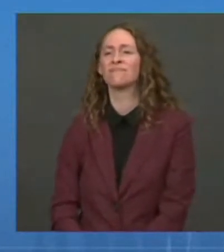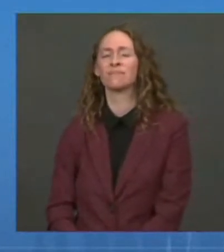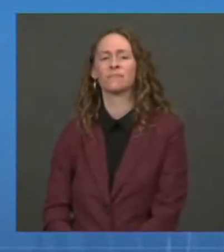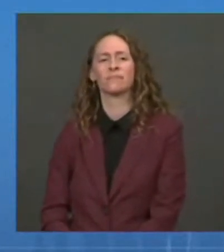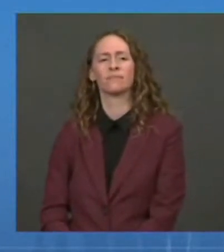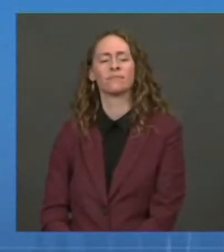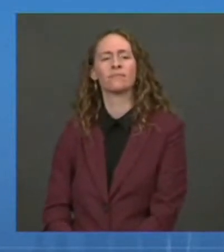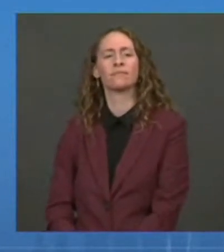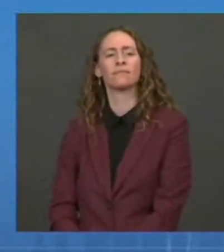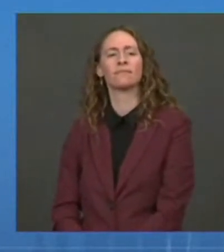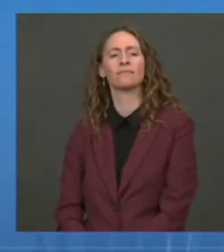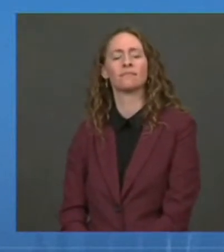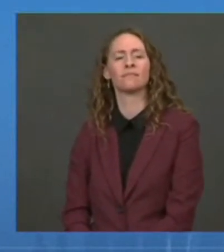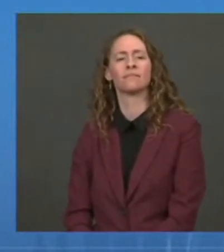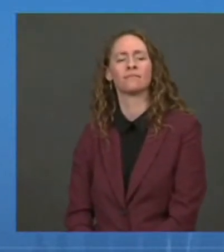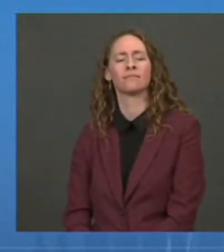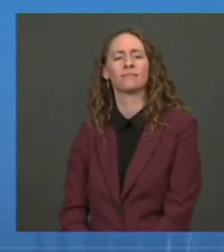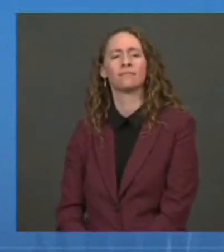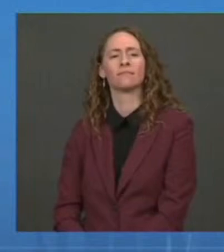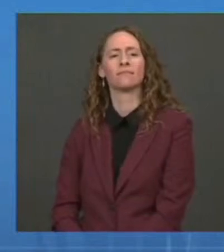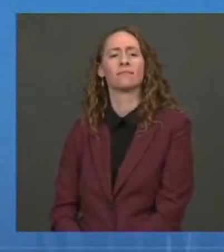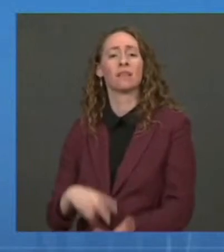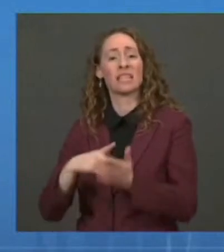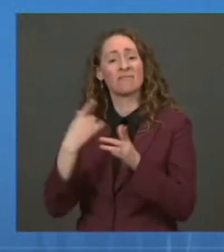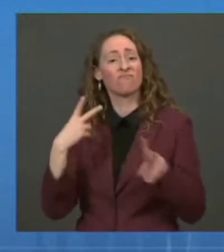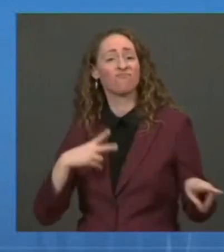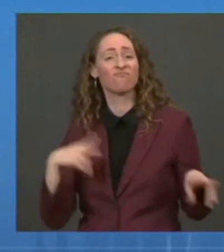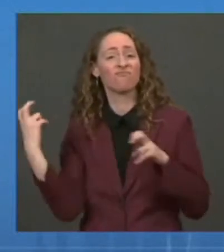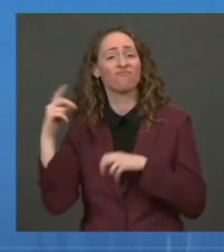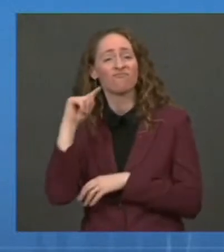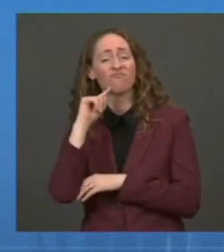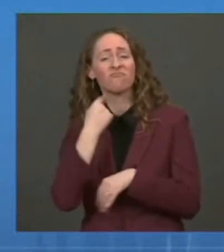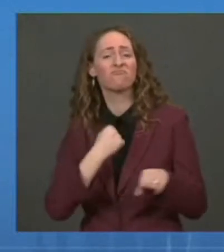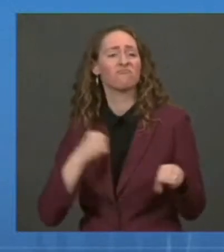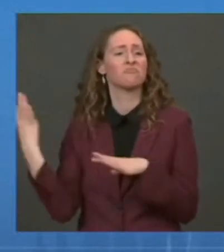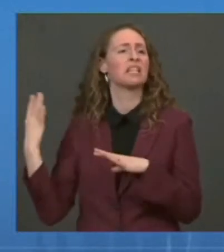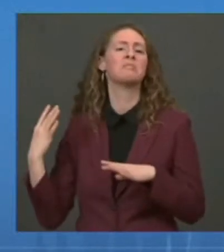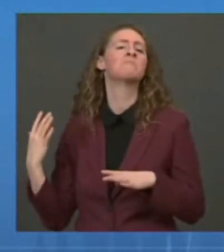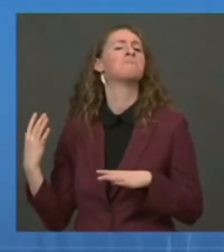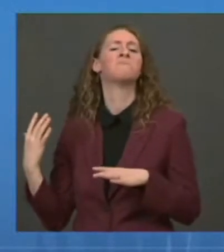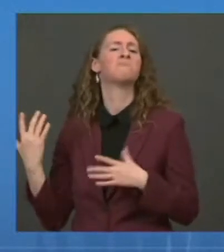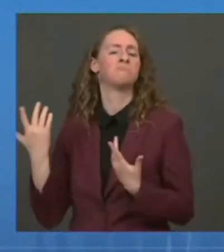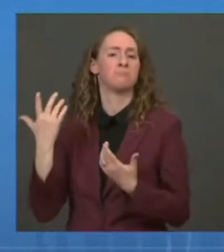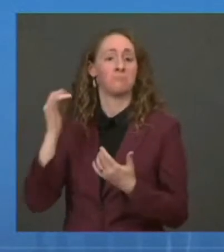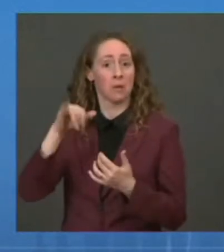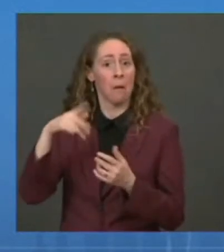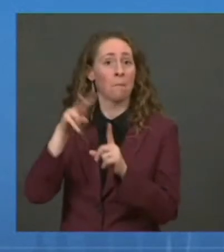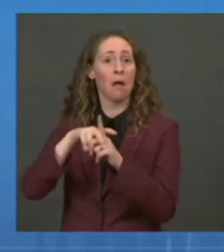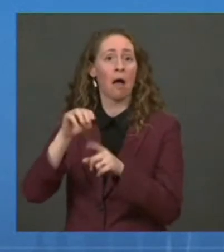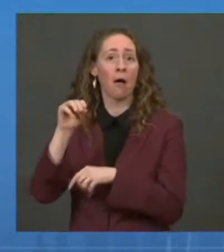SOME DEGREE OF CROSS PROTECTION VERY LIKELY AGAINST SEVERE